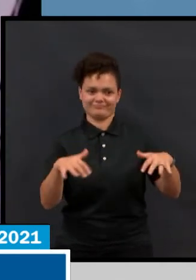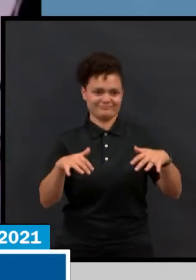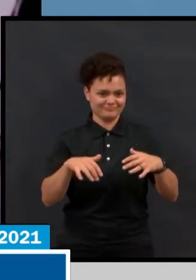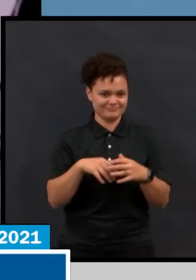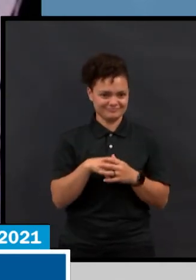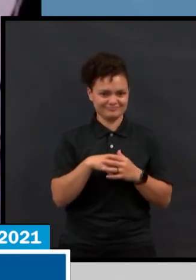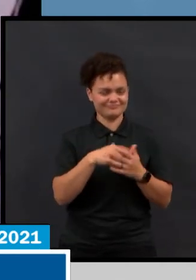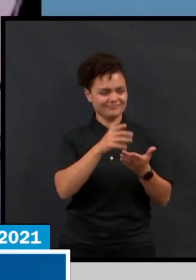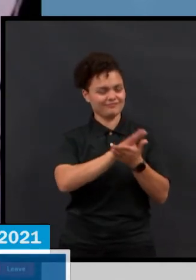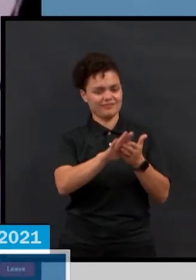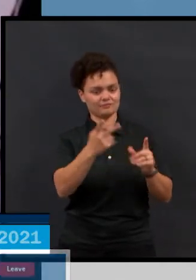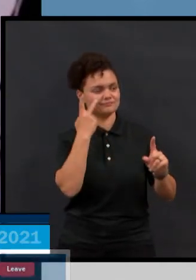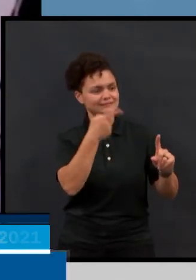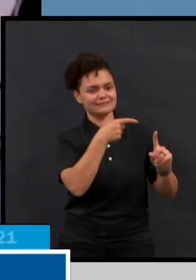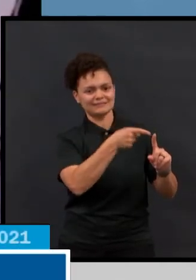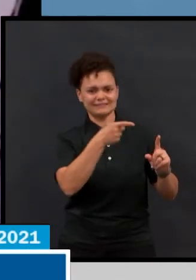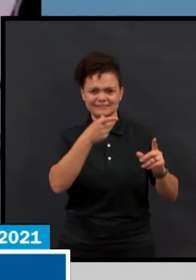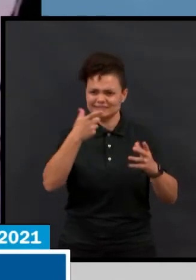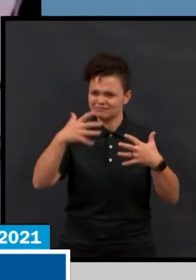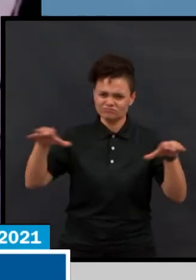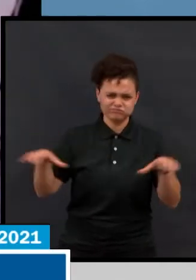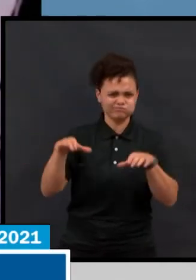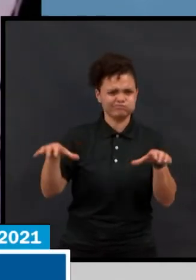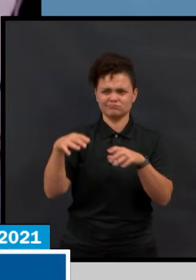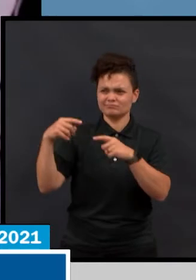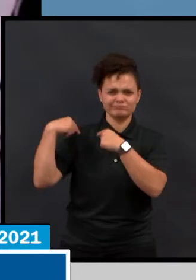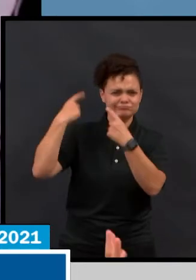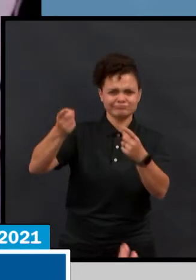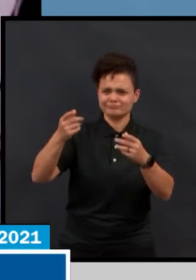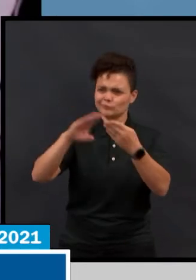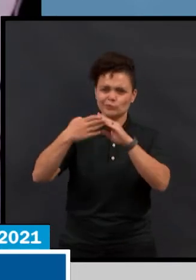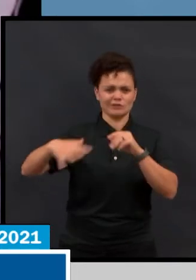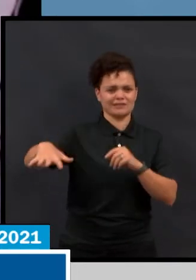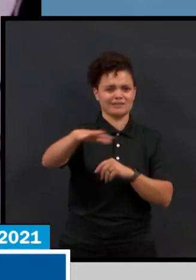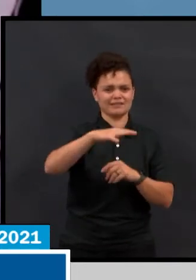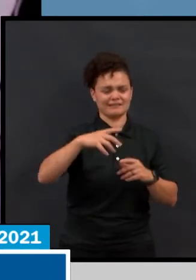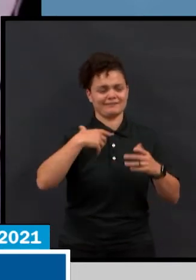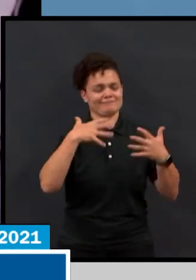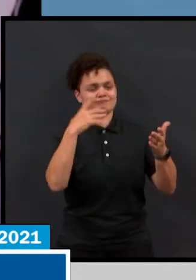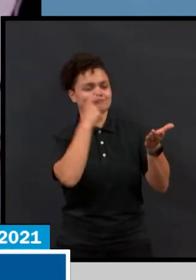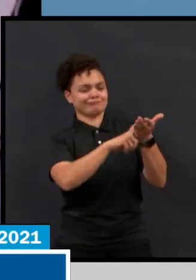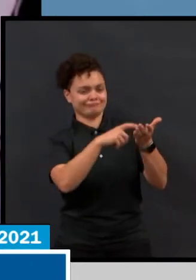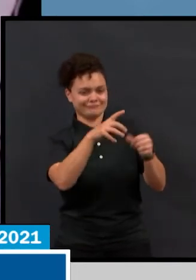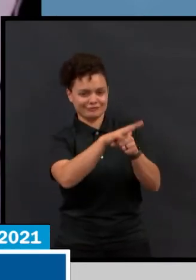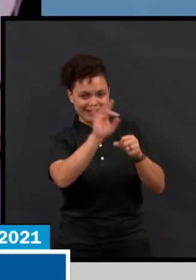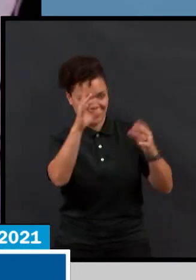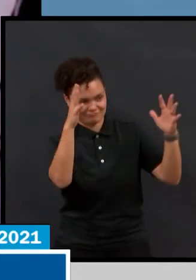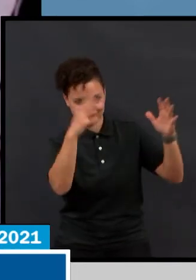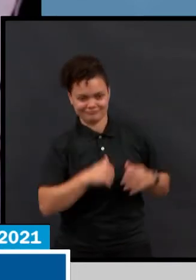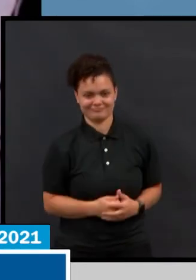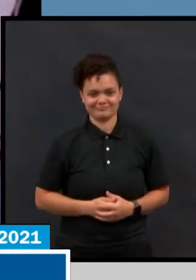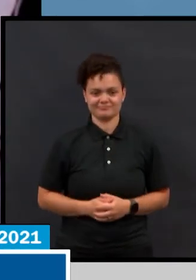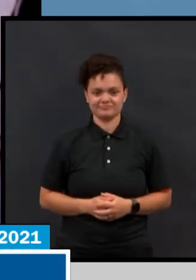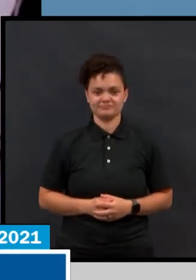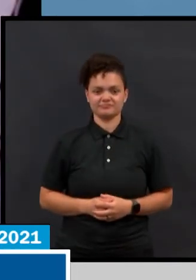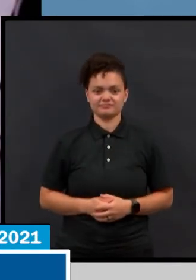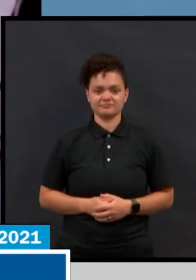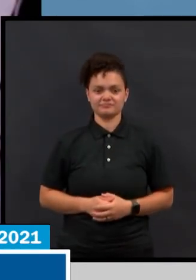and kudos to district 8. well i also want to thank the denver i should say i am denver city council